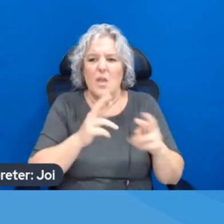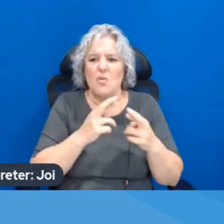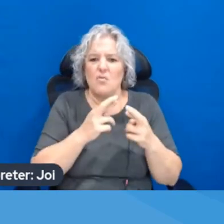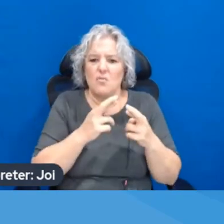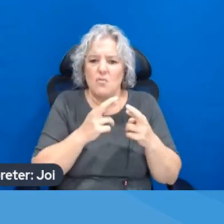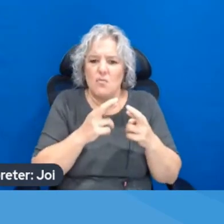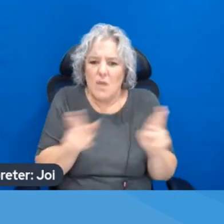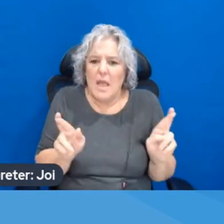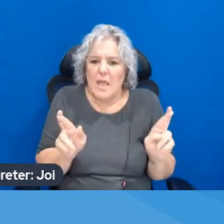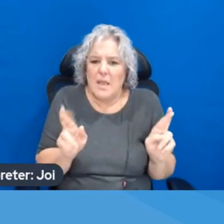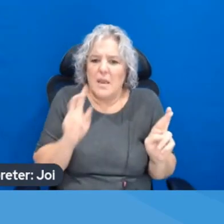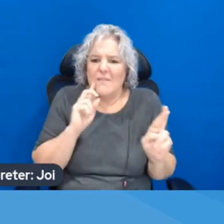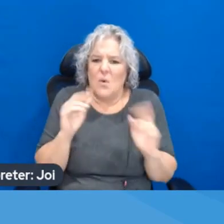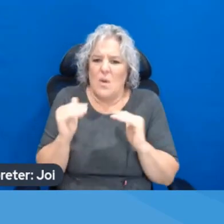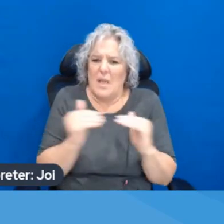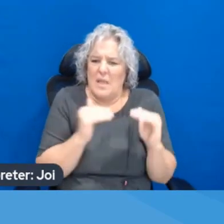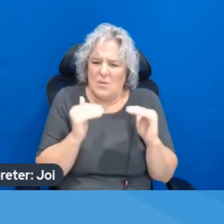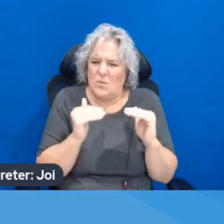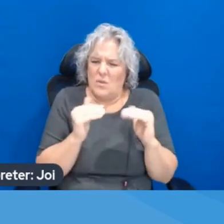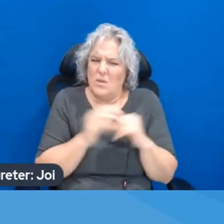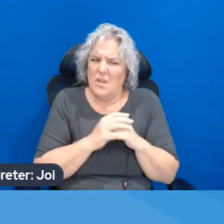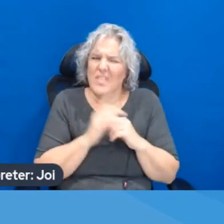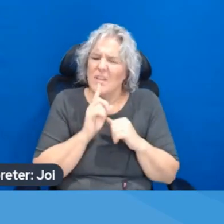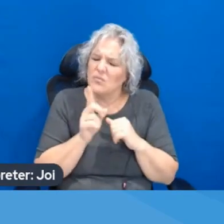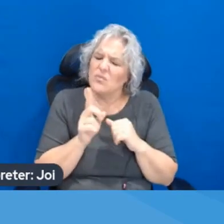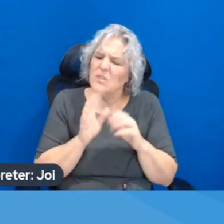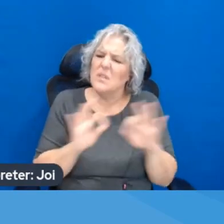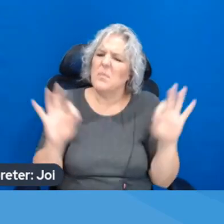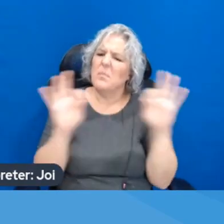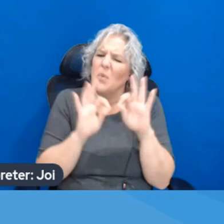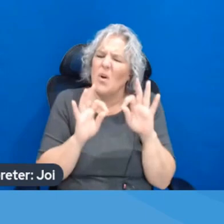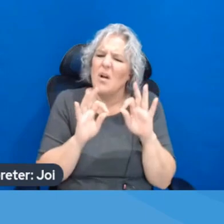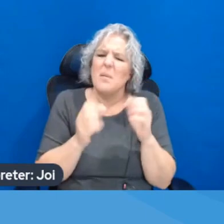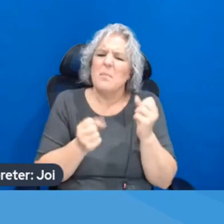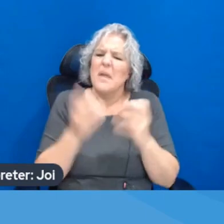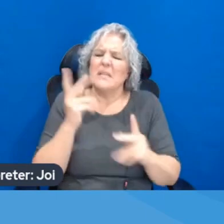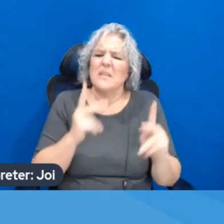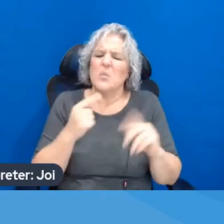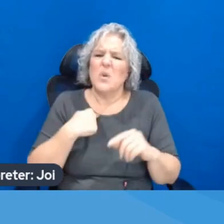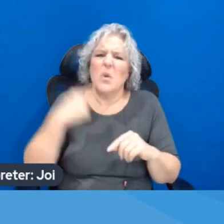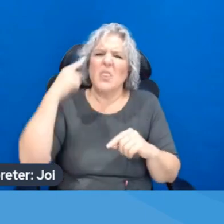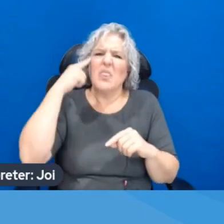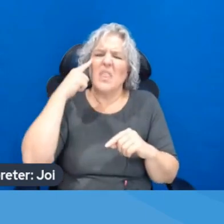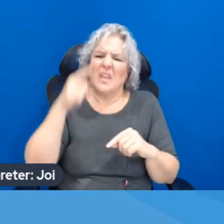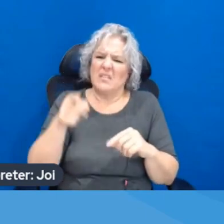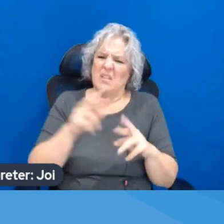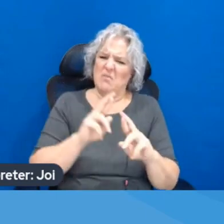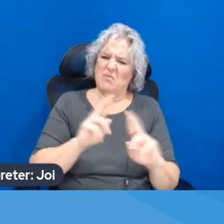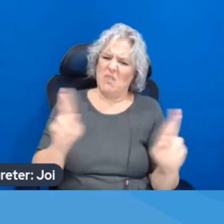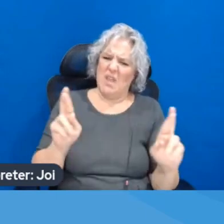That is such an important component that may often get overlooked in our racial equity work